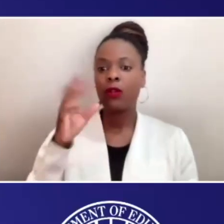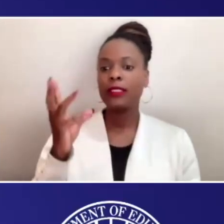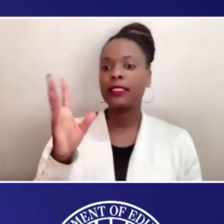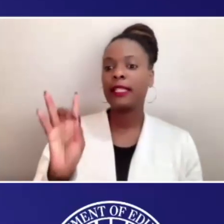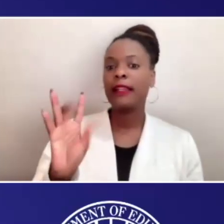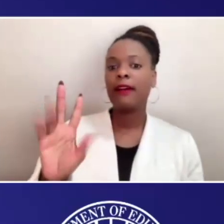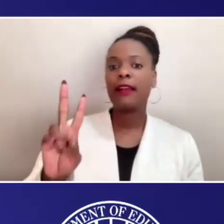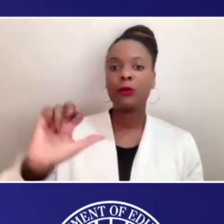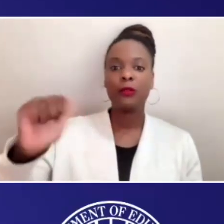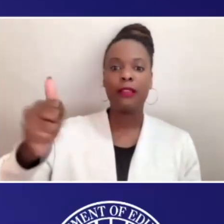Thank you very much.